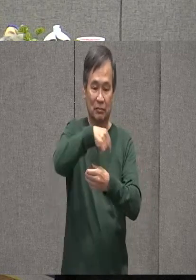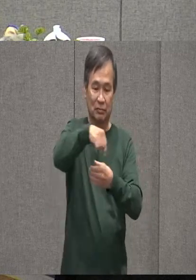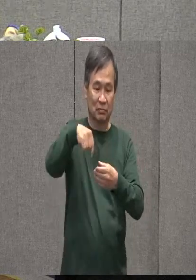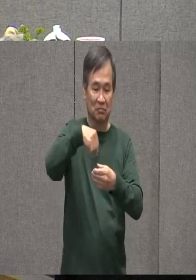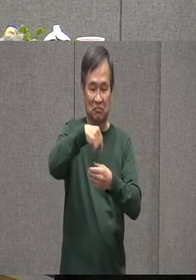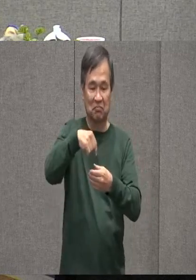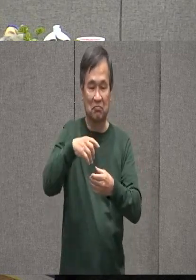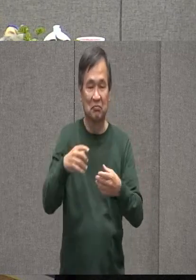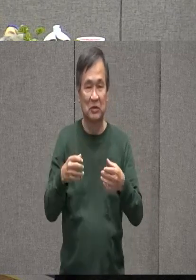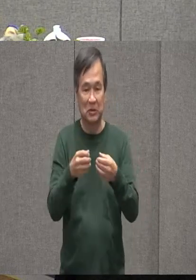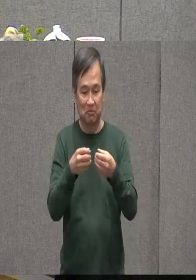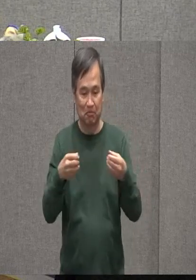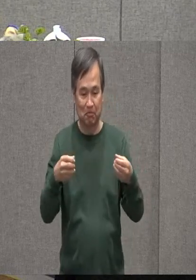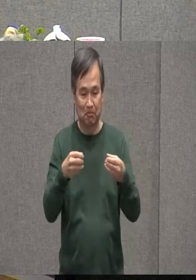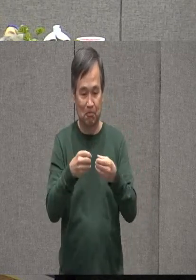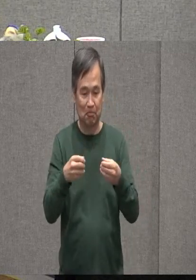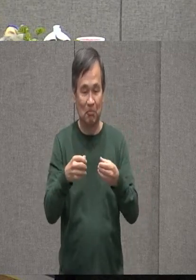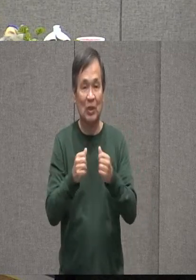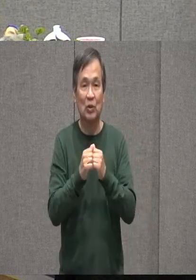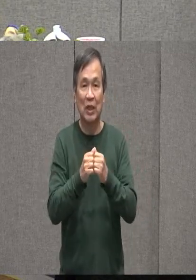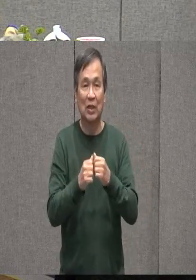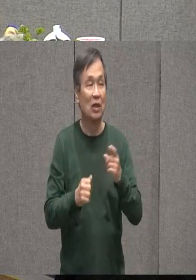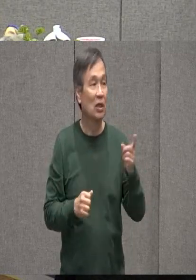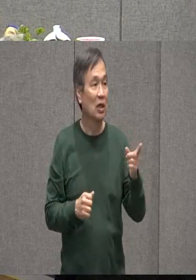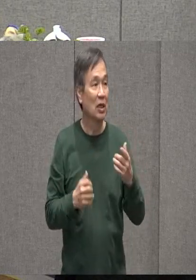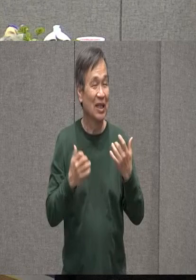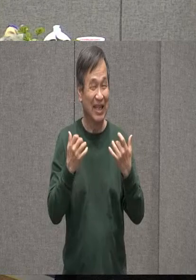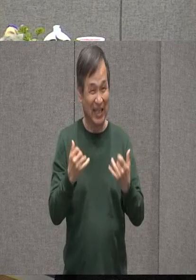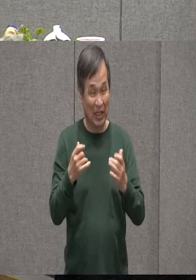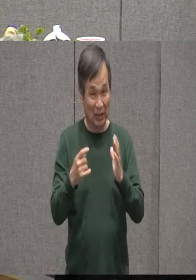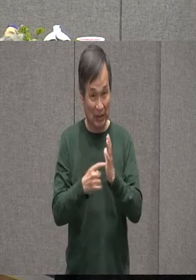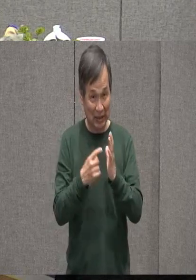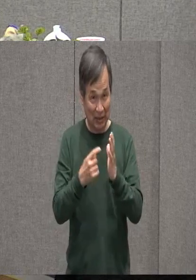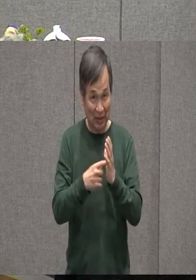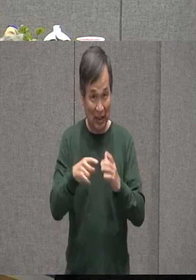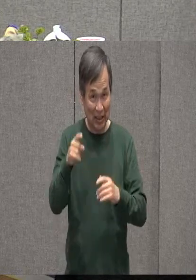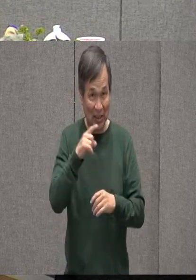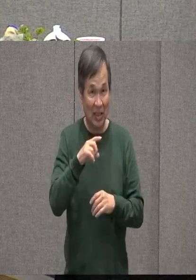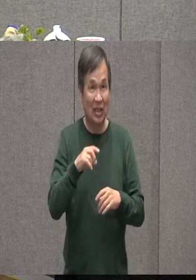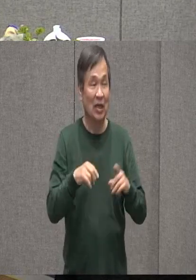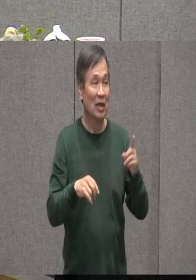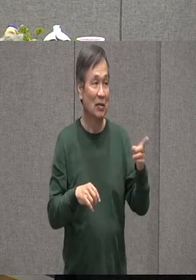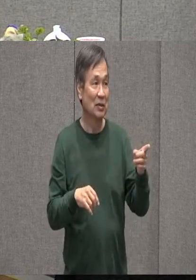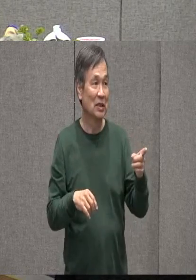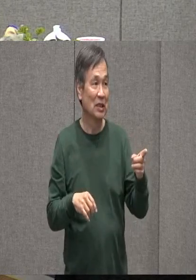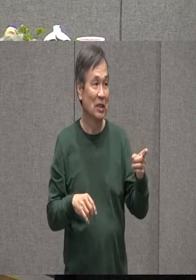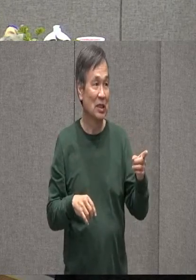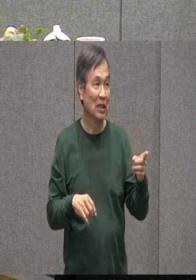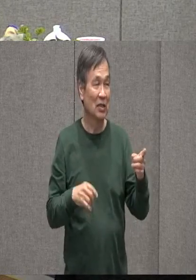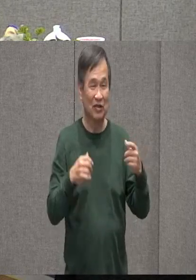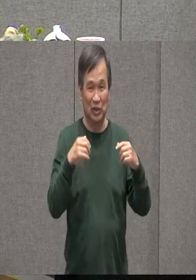and they're attached together. Now, sometimes you learn with rubber bands that you try and attach something really big